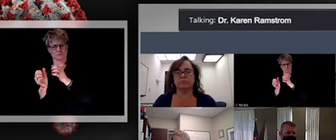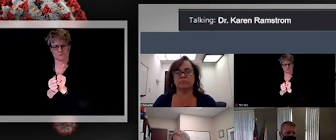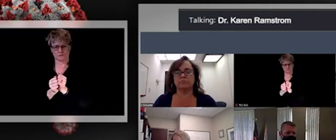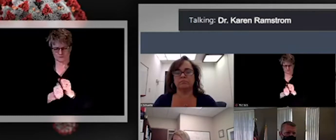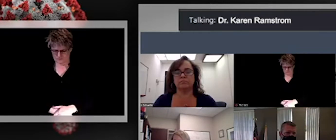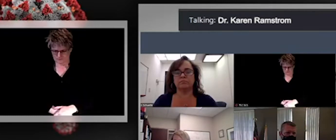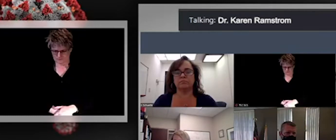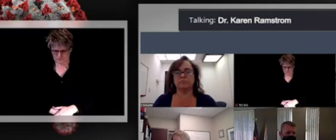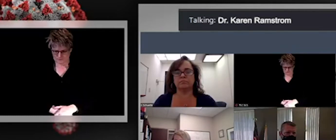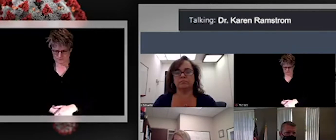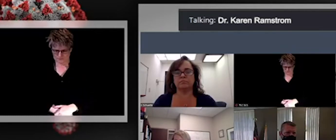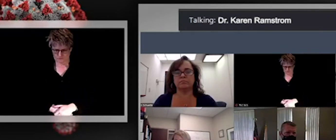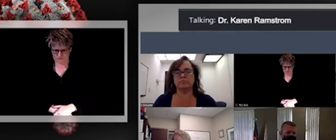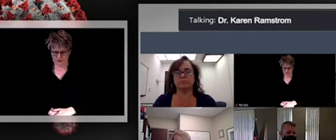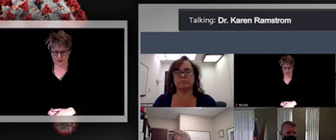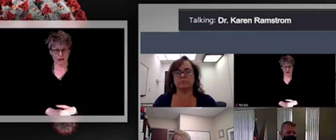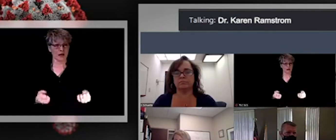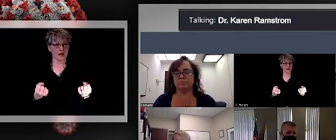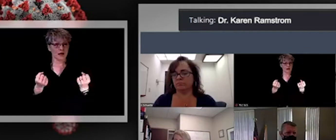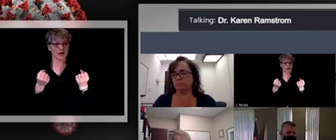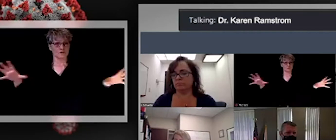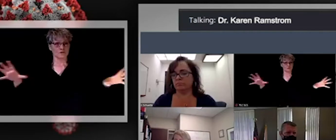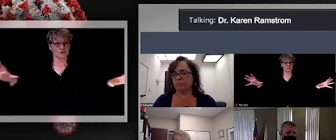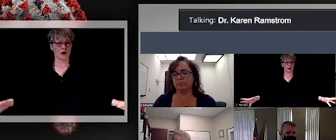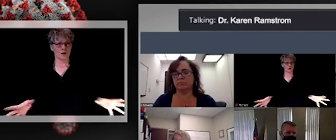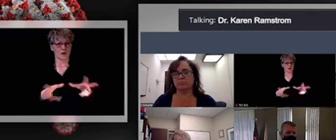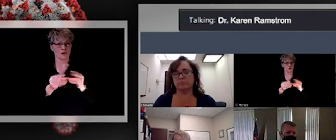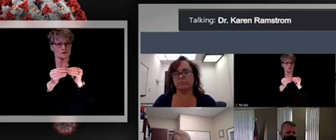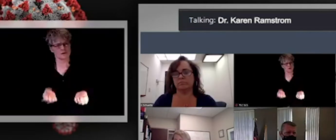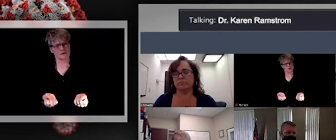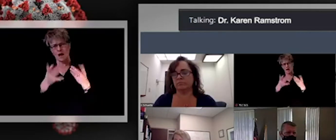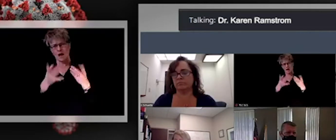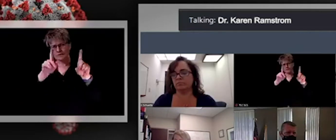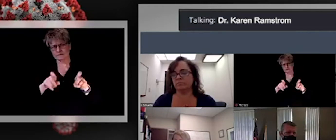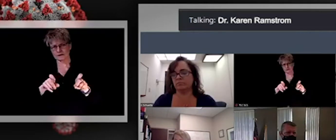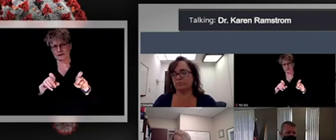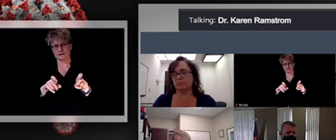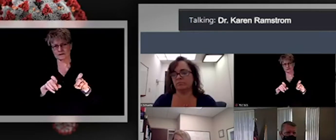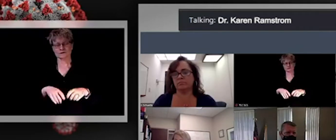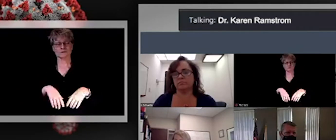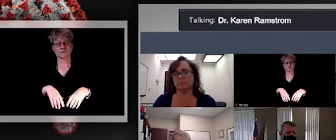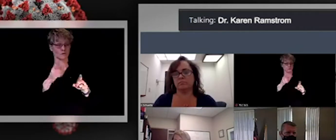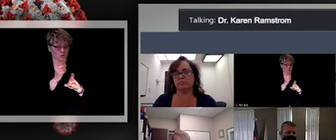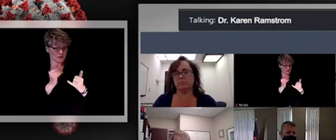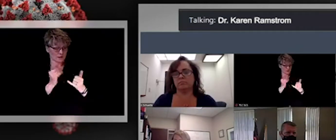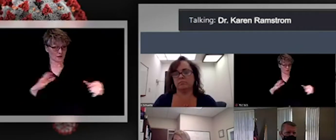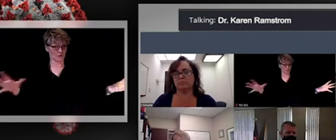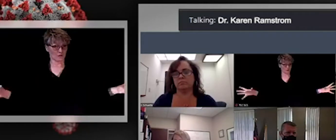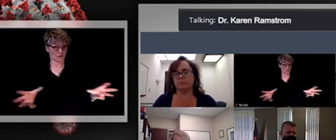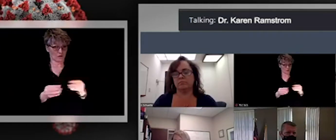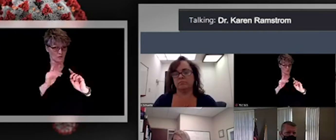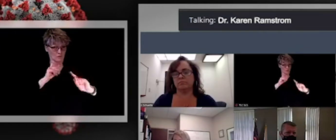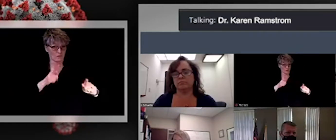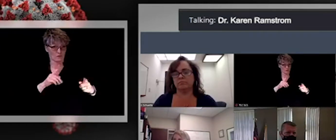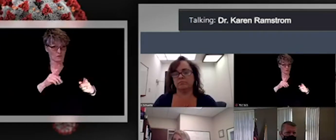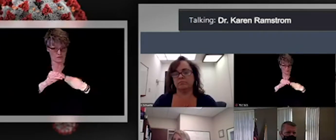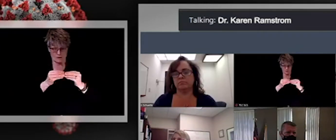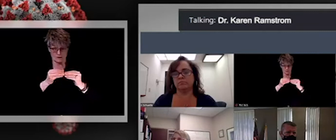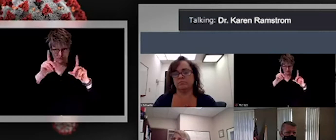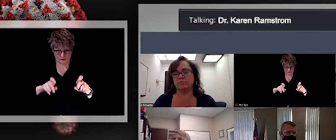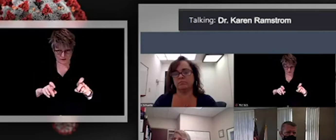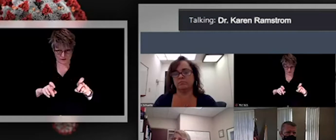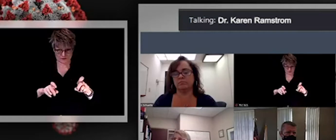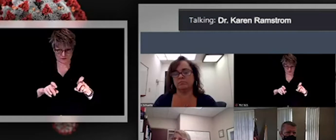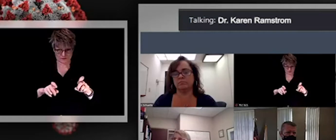of tests. The current number of our reported total tests can actually include an individual